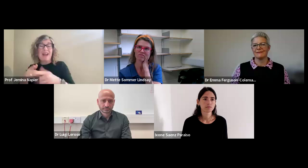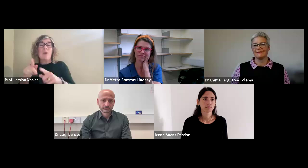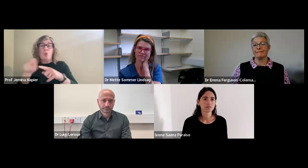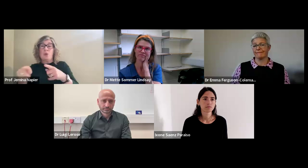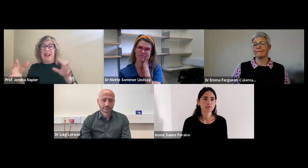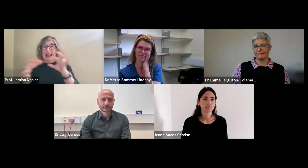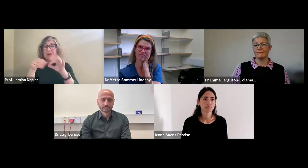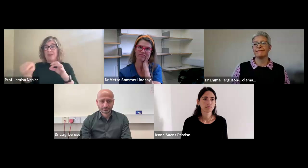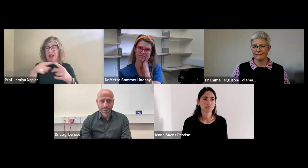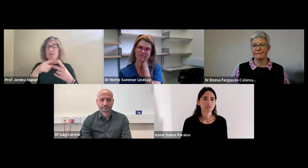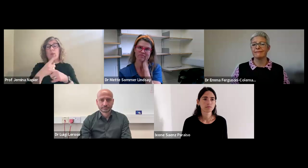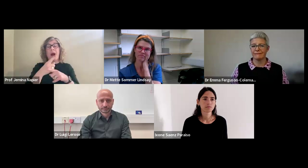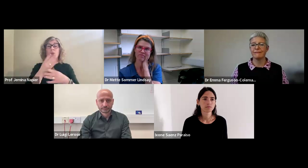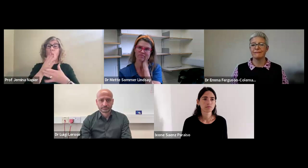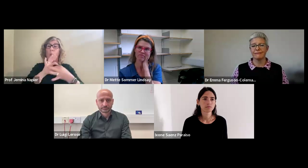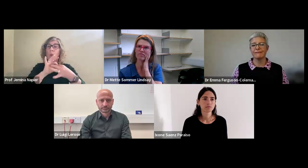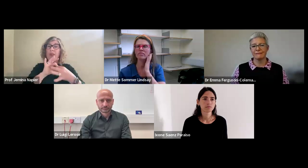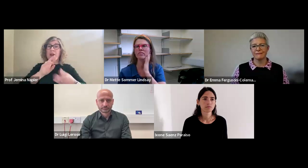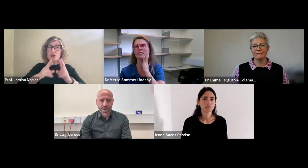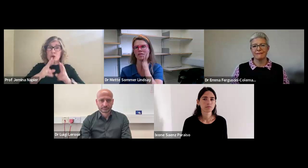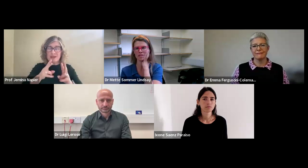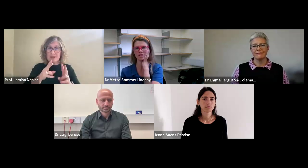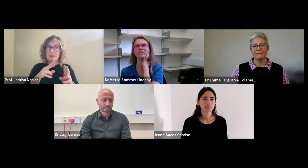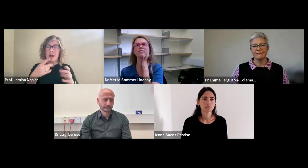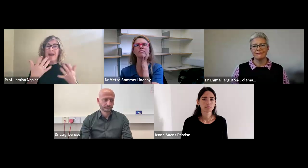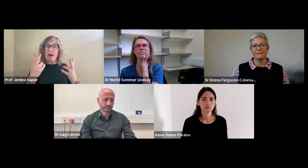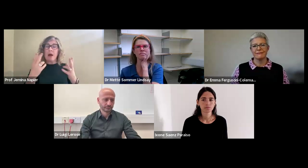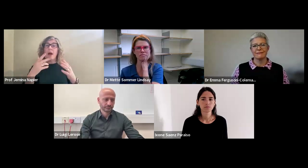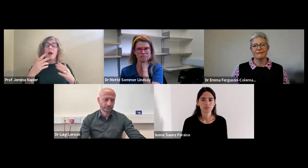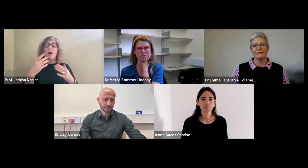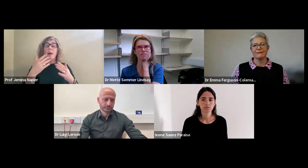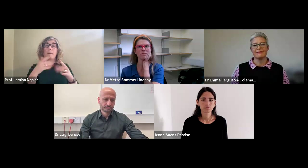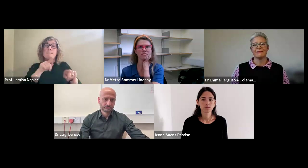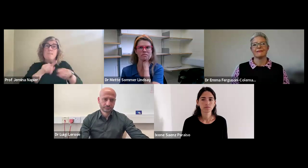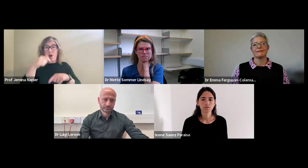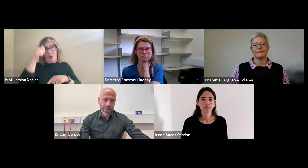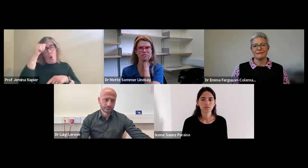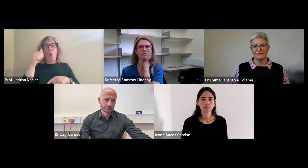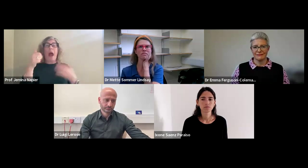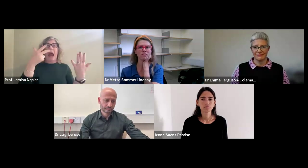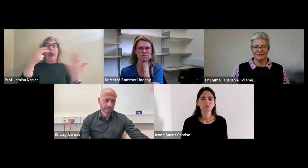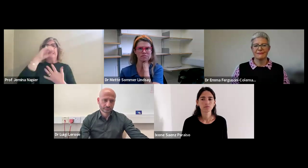Do they experience more barriers? And linked to that working with interpreters, similarly,